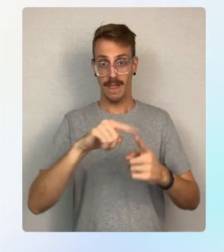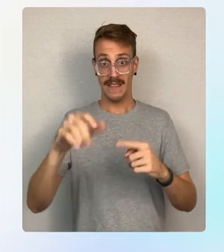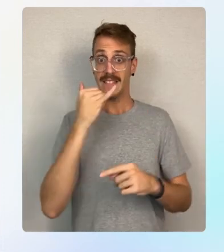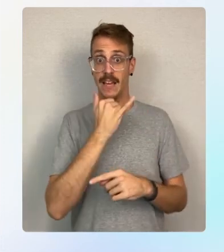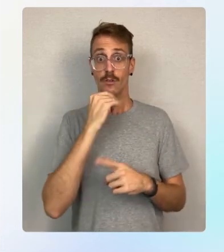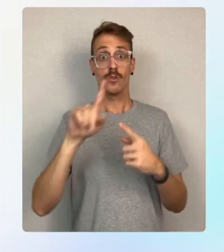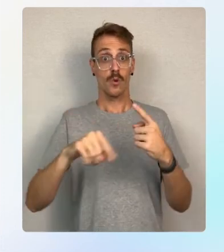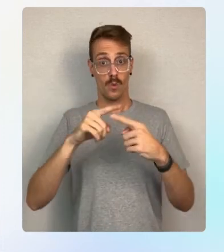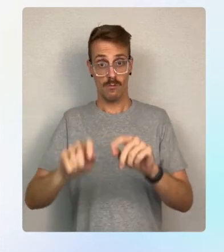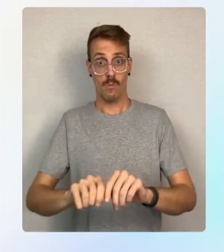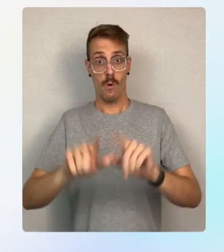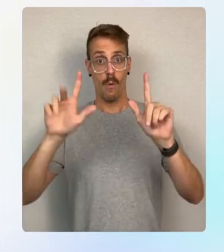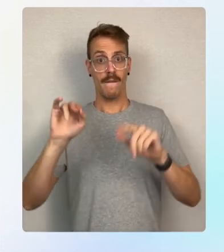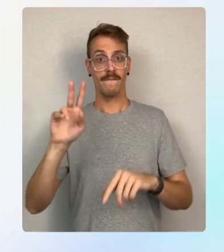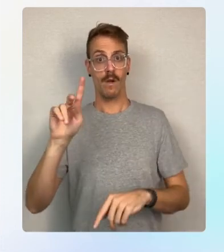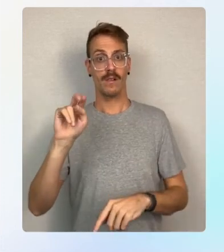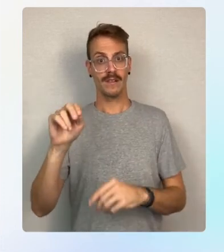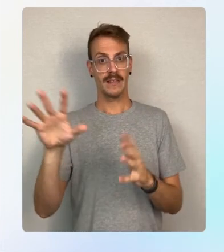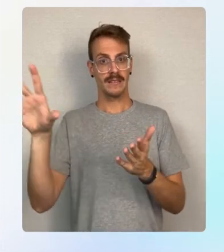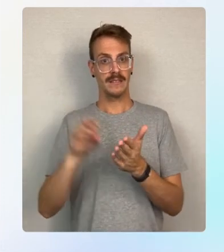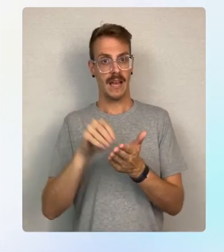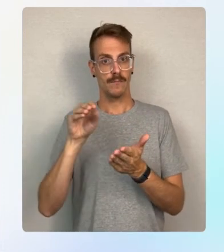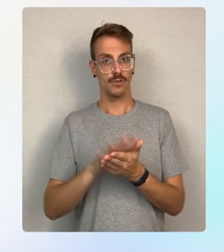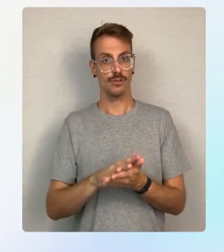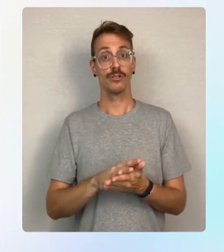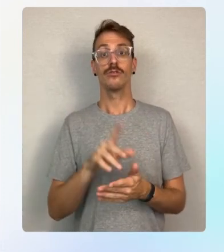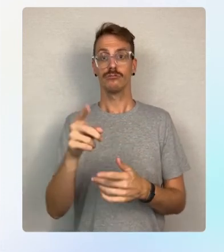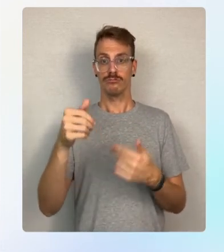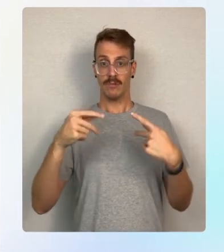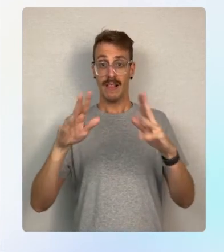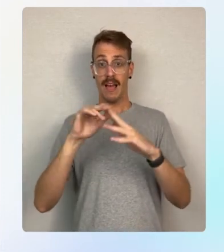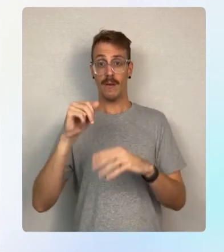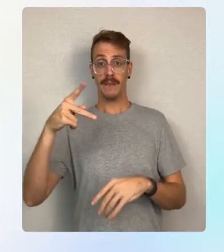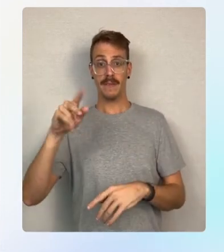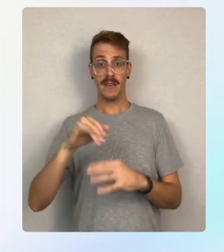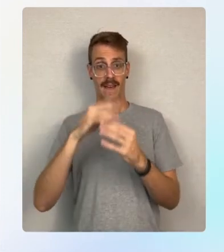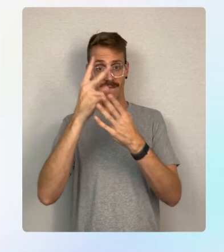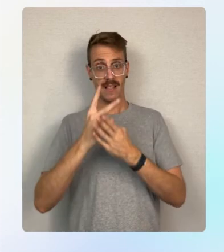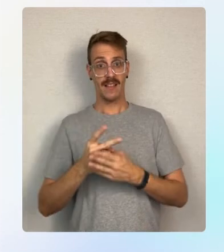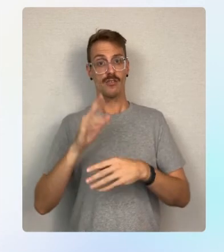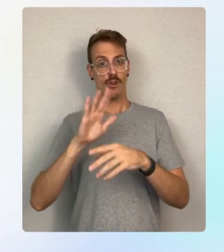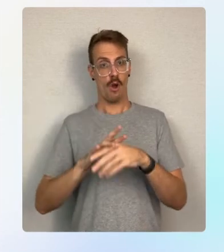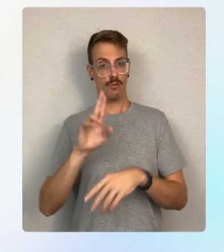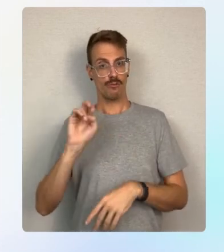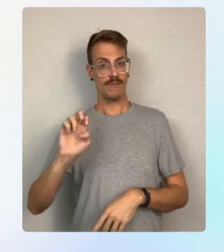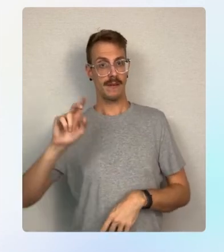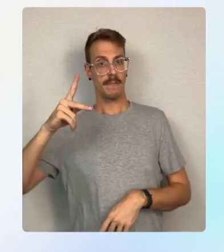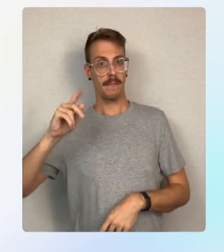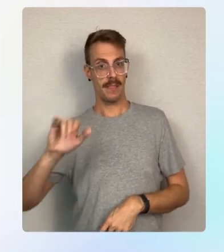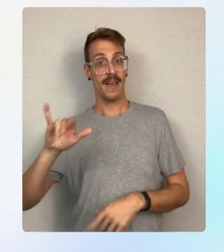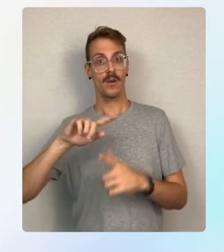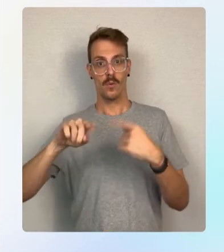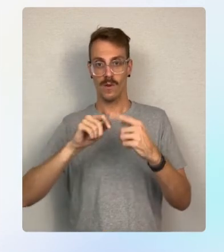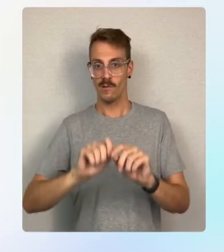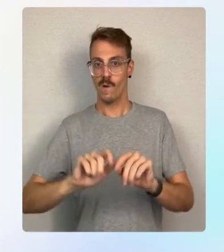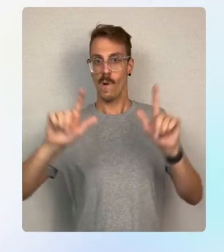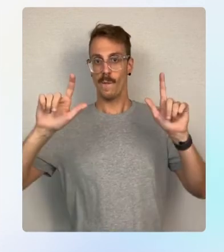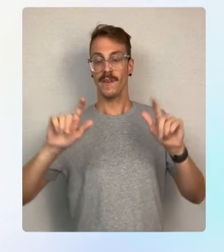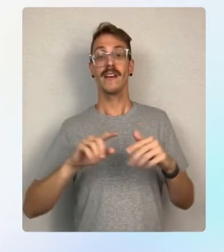when opening a Vulkan capture. Simply enable API validation on replay when opening your capture,